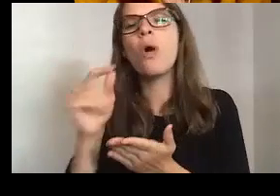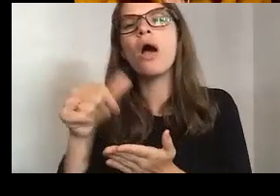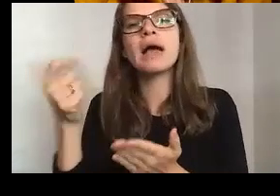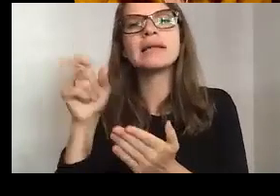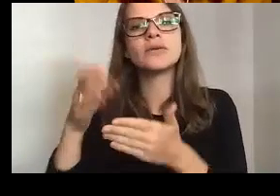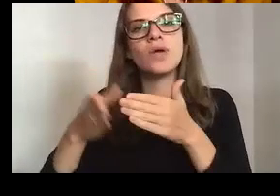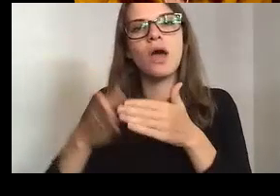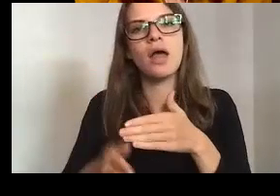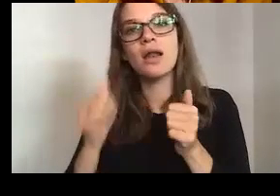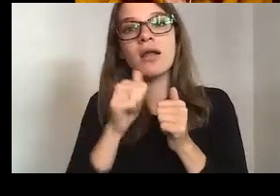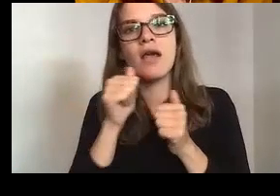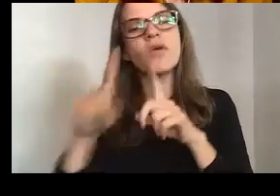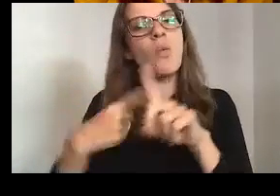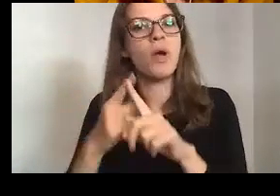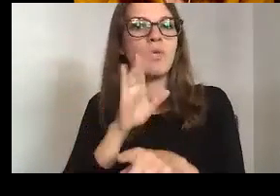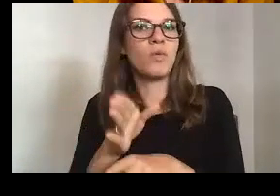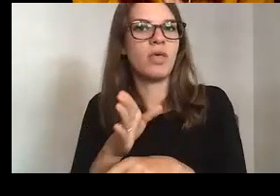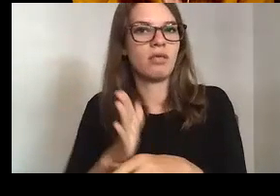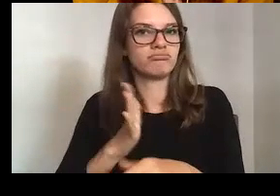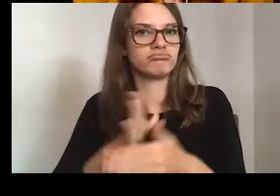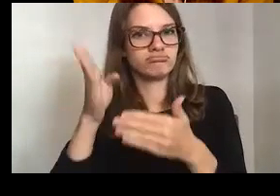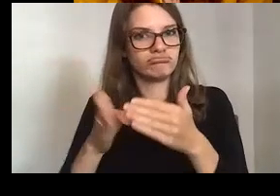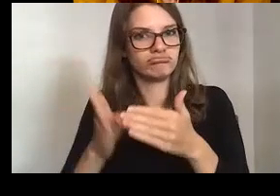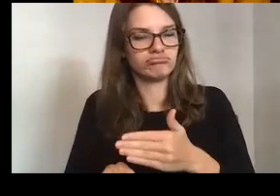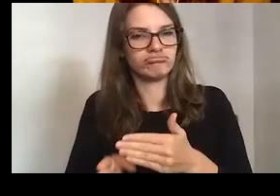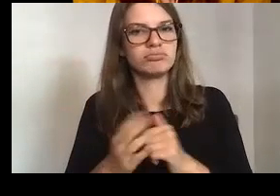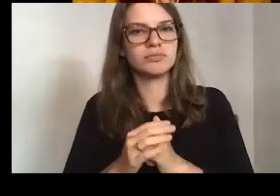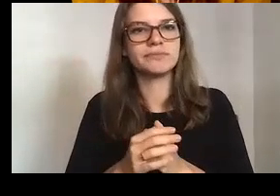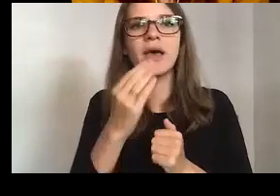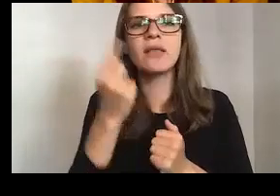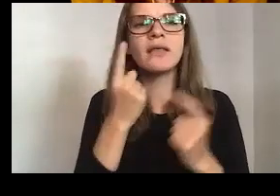and when are they going to happen and then also thinking about what's going to fill in those gaps